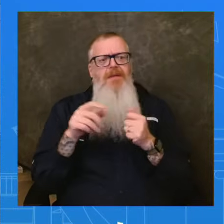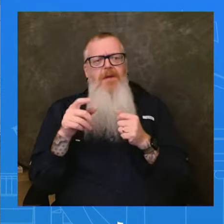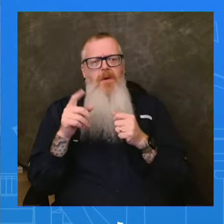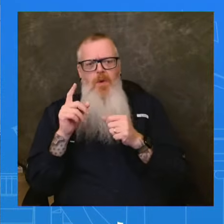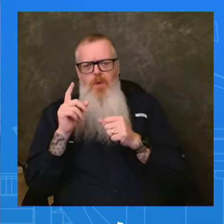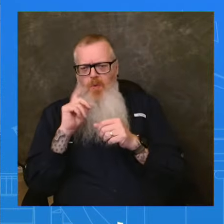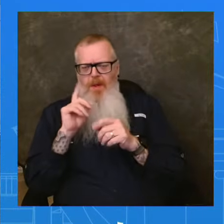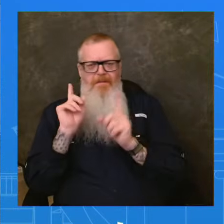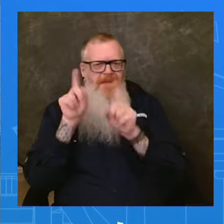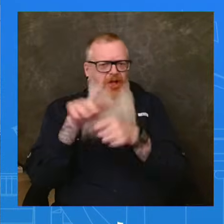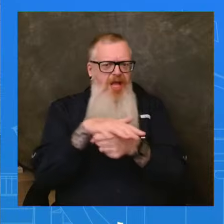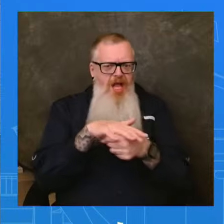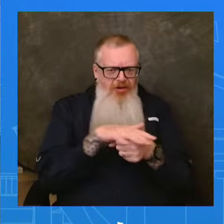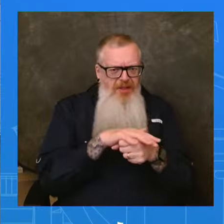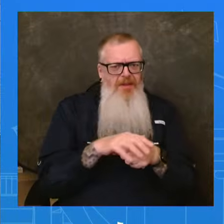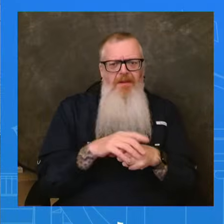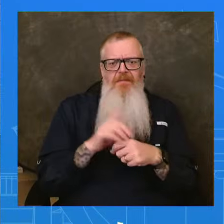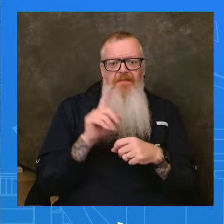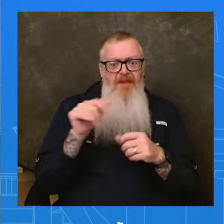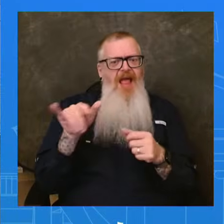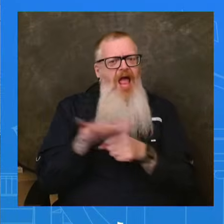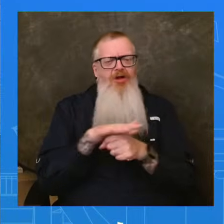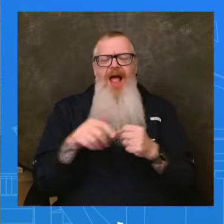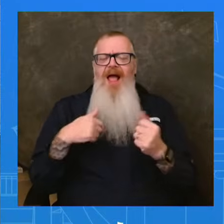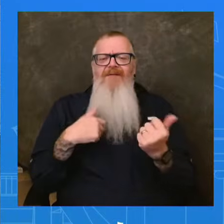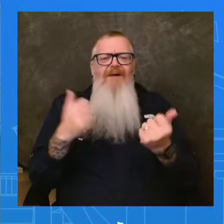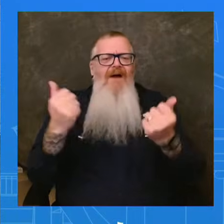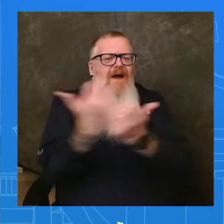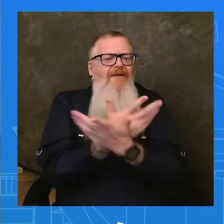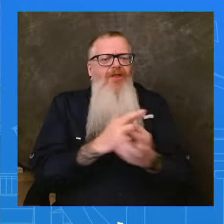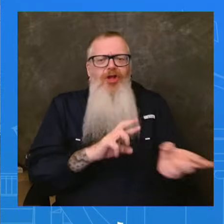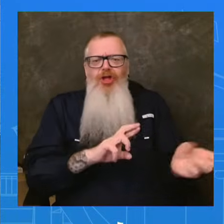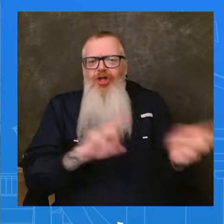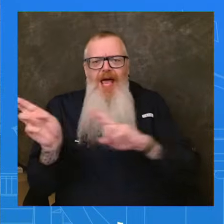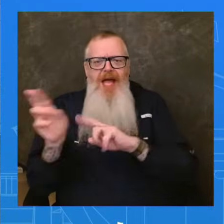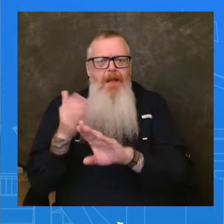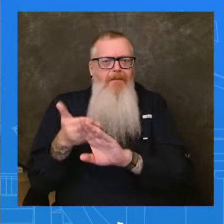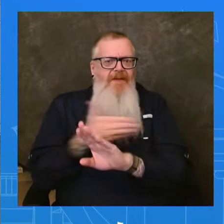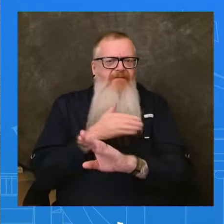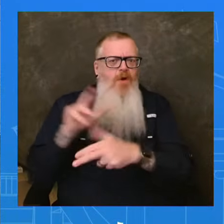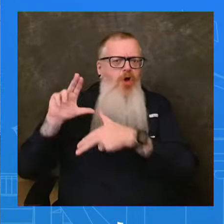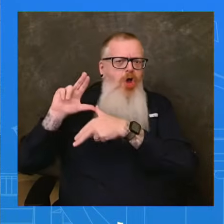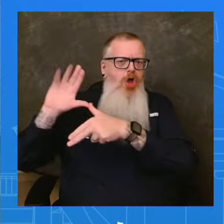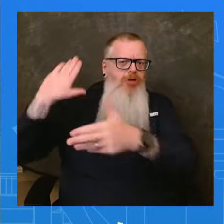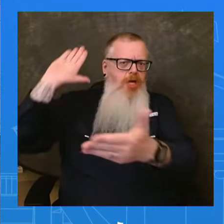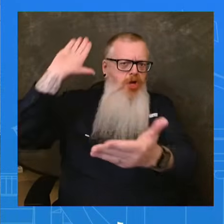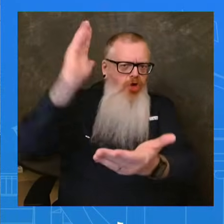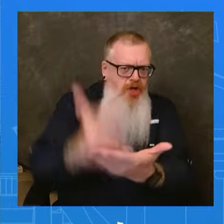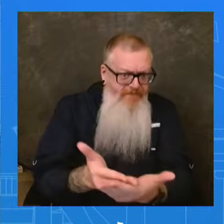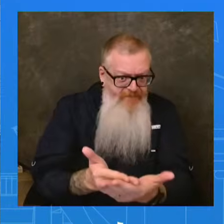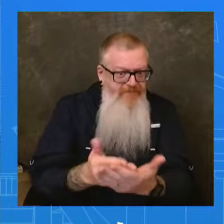We've also staged over 500 ambulances, and the search and rescue teams include high-water vehicles